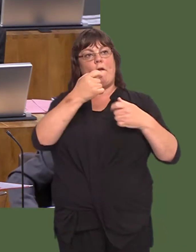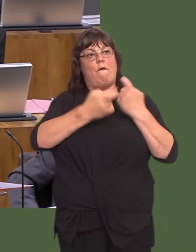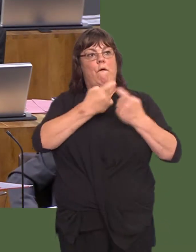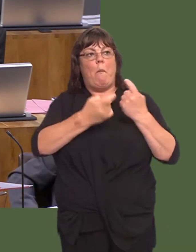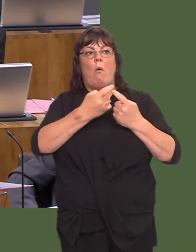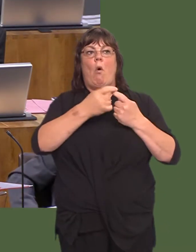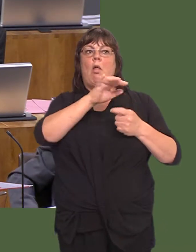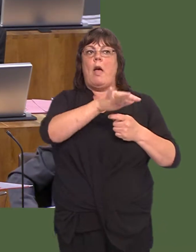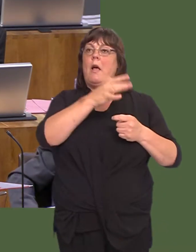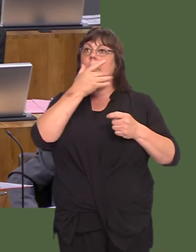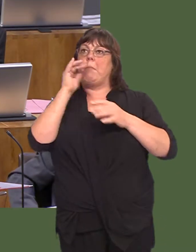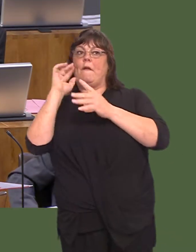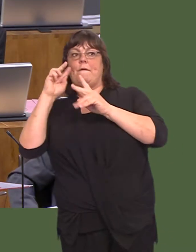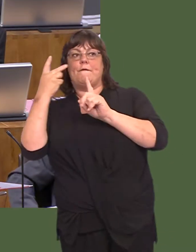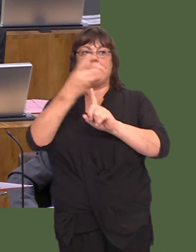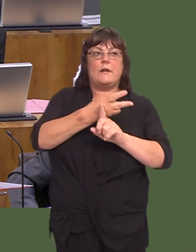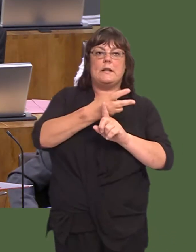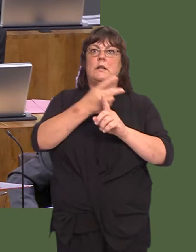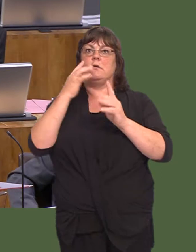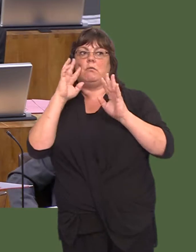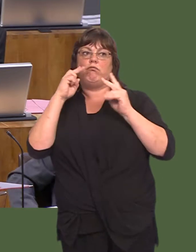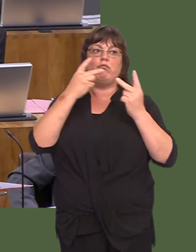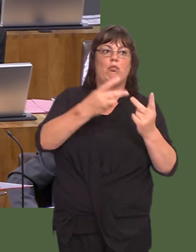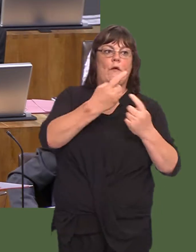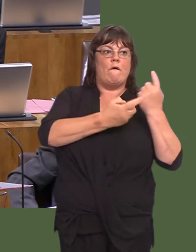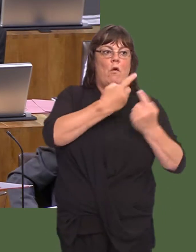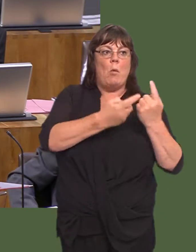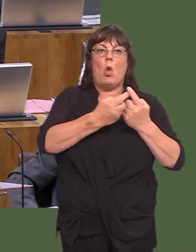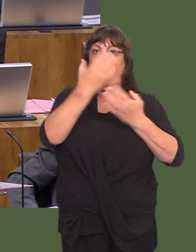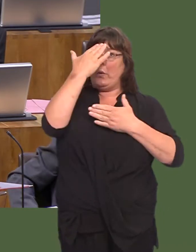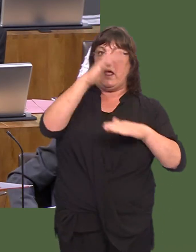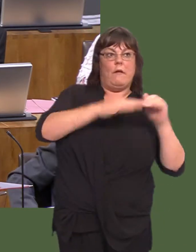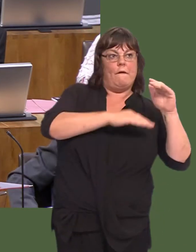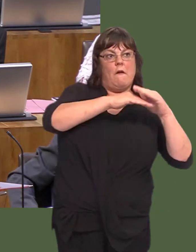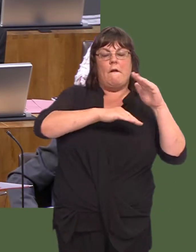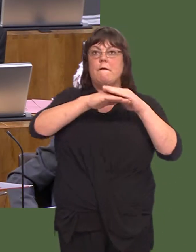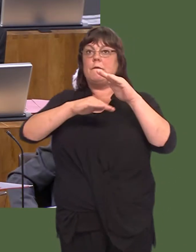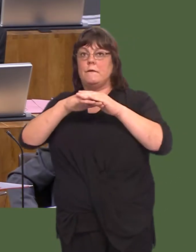in creating tourism for the area, in terms of improving hotel rate occupancy and, of